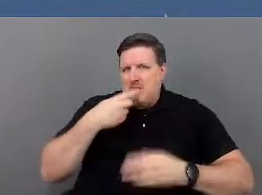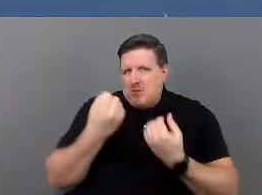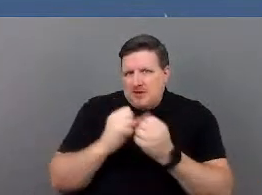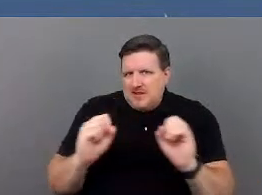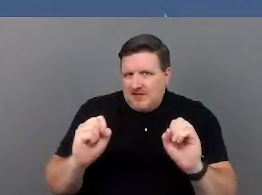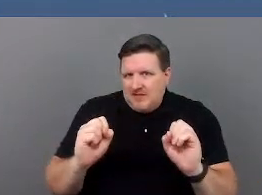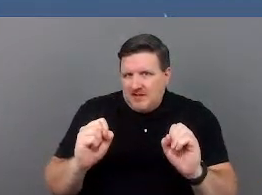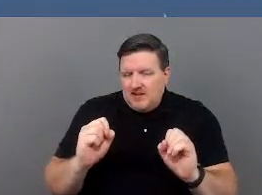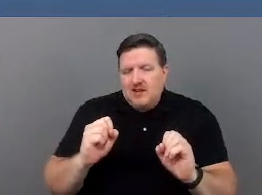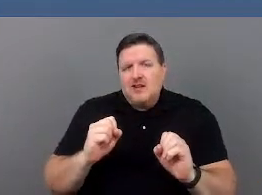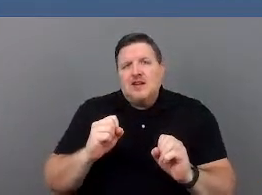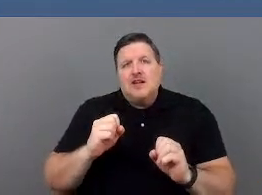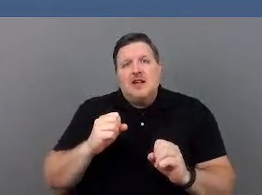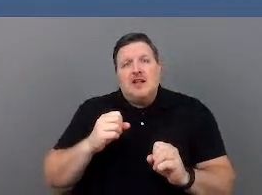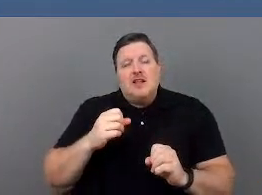NEED MORE FUNDING BEYOND TRADITIONAL POLICING.